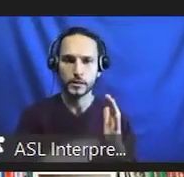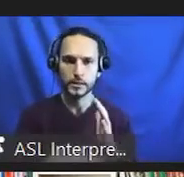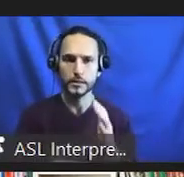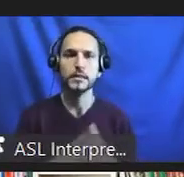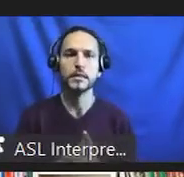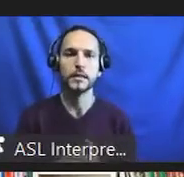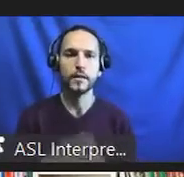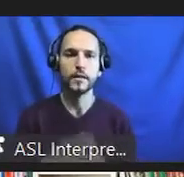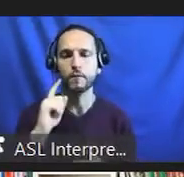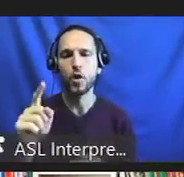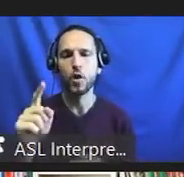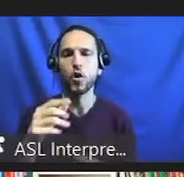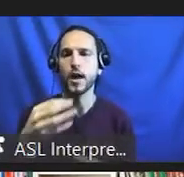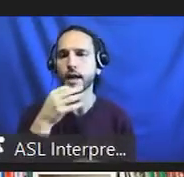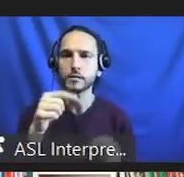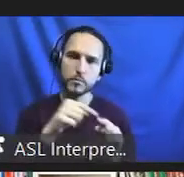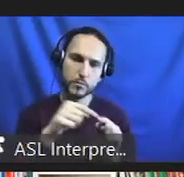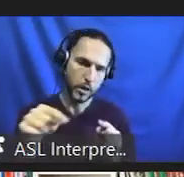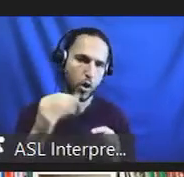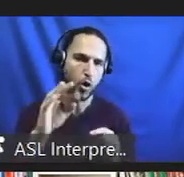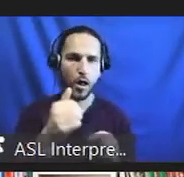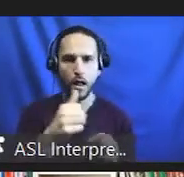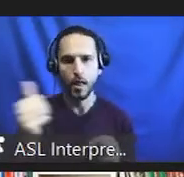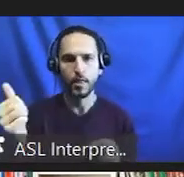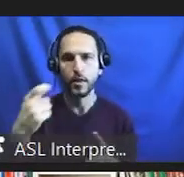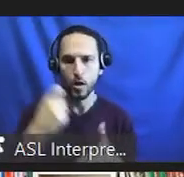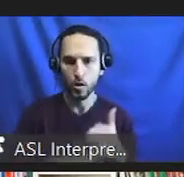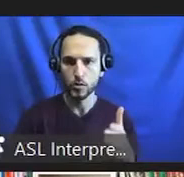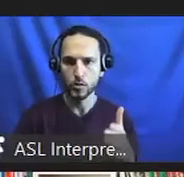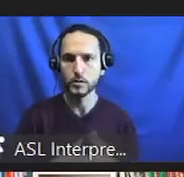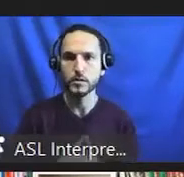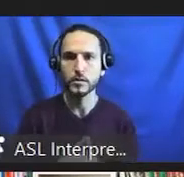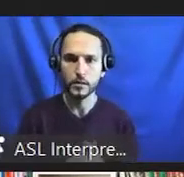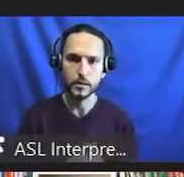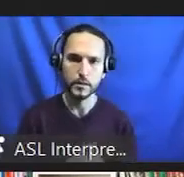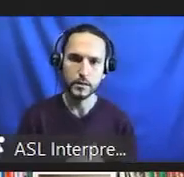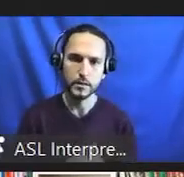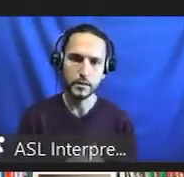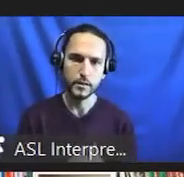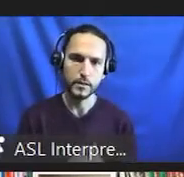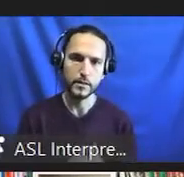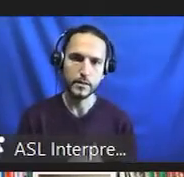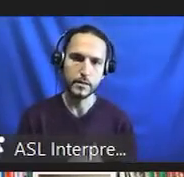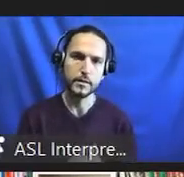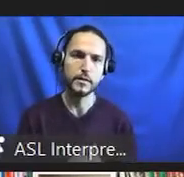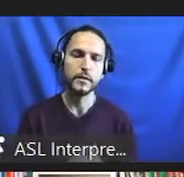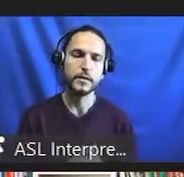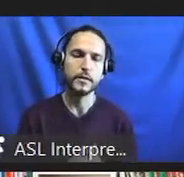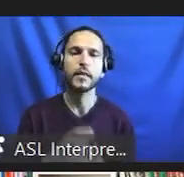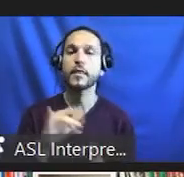for experts or for other costs in the lawsuit. But what was interesting there is the judge